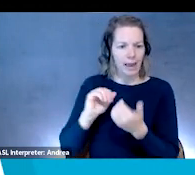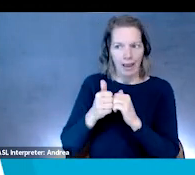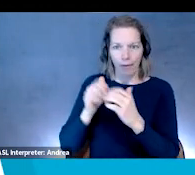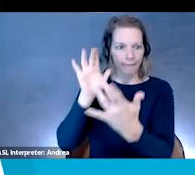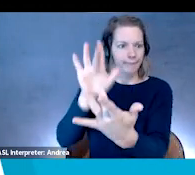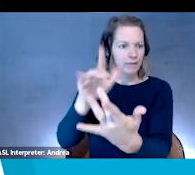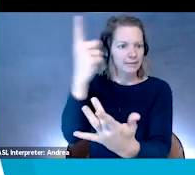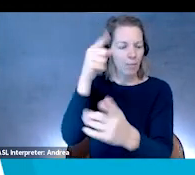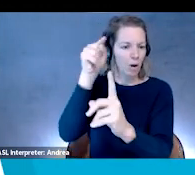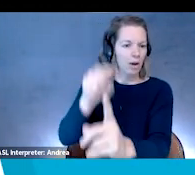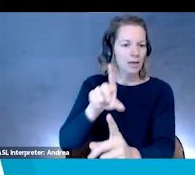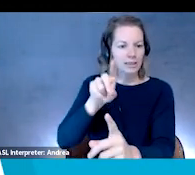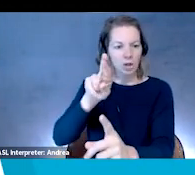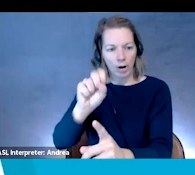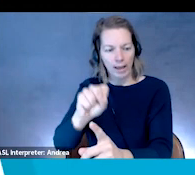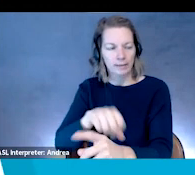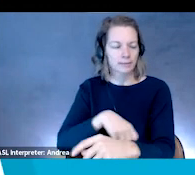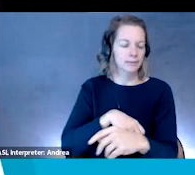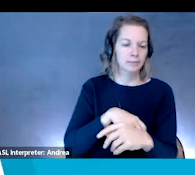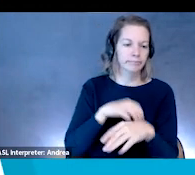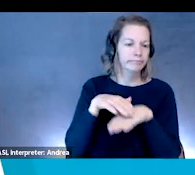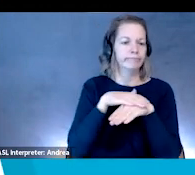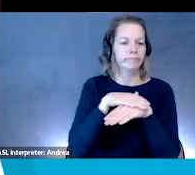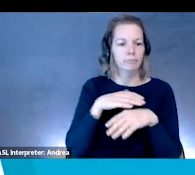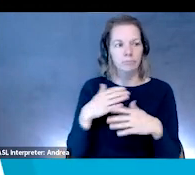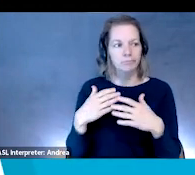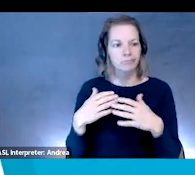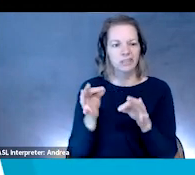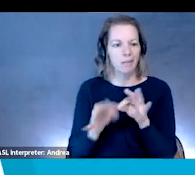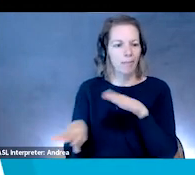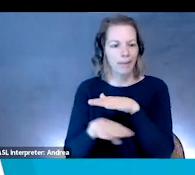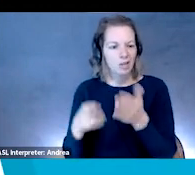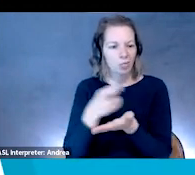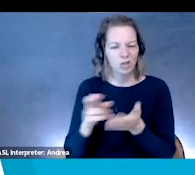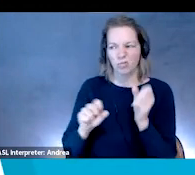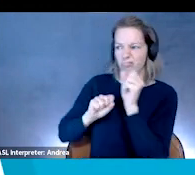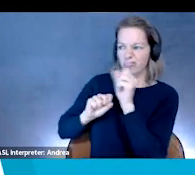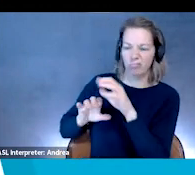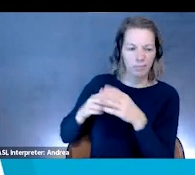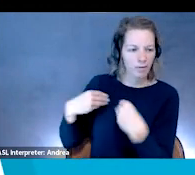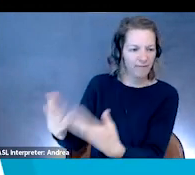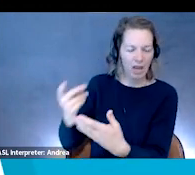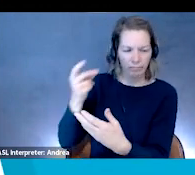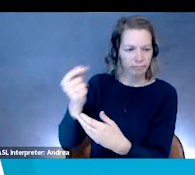MAINLY HAVE A QUICK QUESTION, OR JUST INFORMATION ABOUT, YOU KNOW, HOW CAN I GET IN